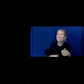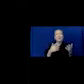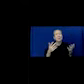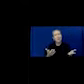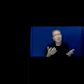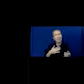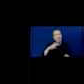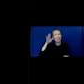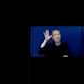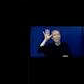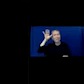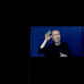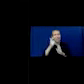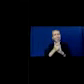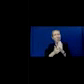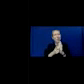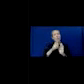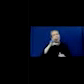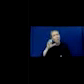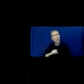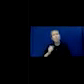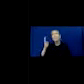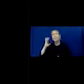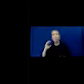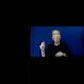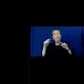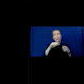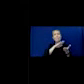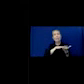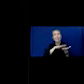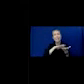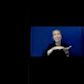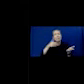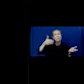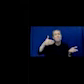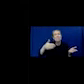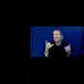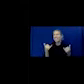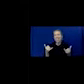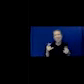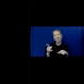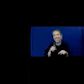clean them but he can't get in here anymore, and we were able to say, Dan is your guy.